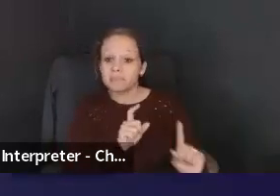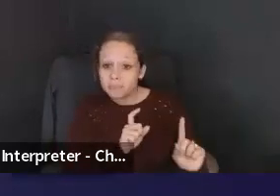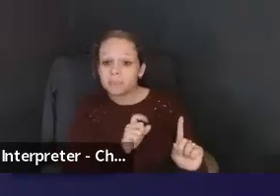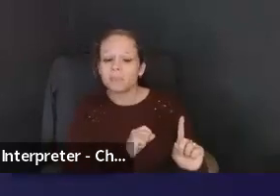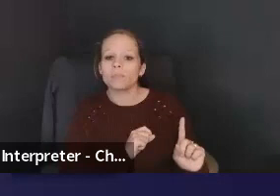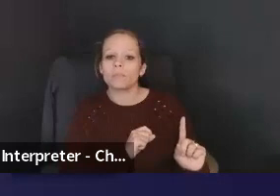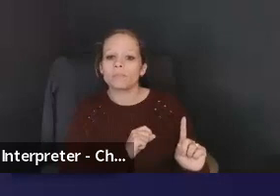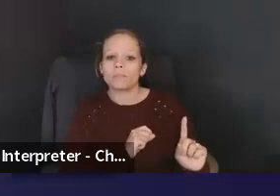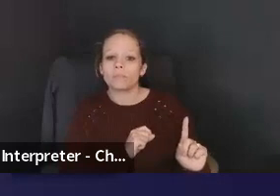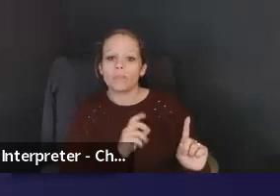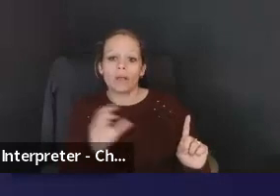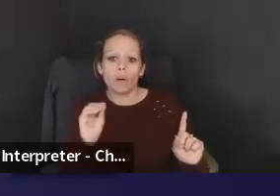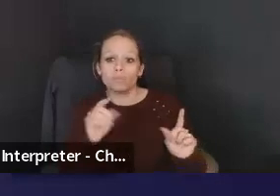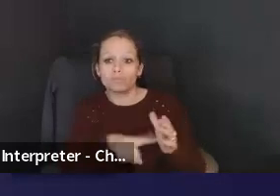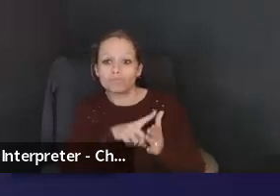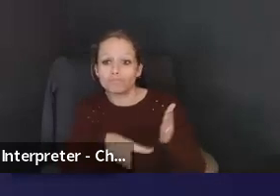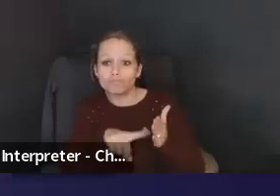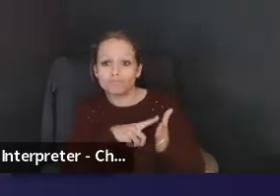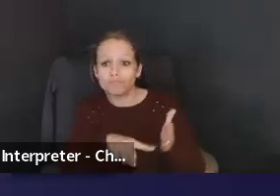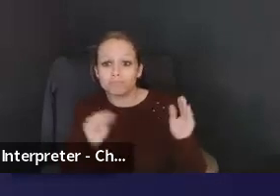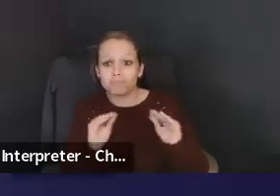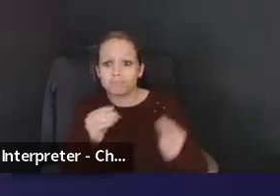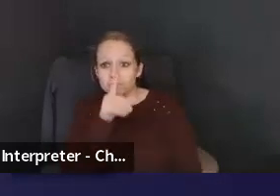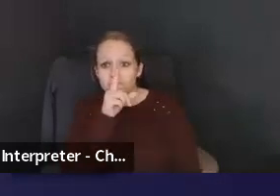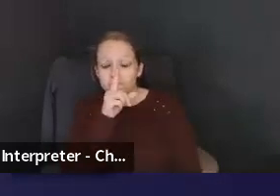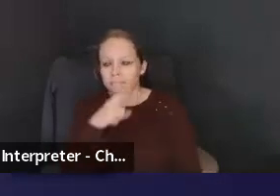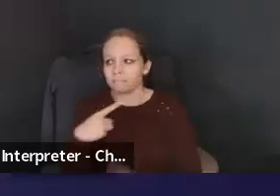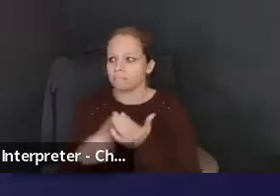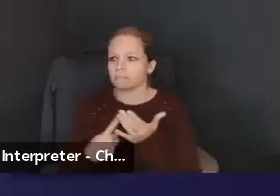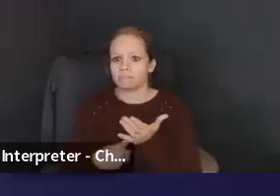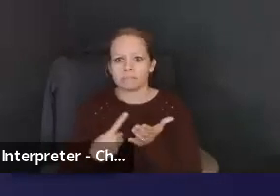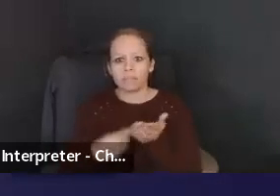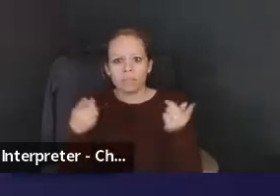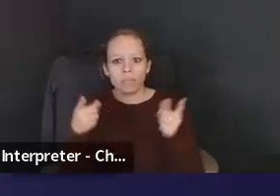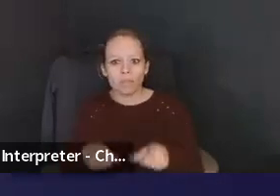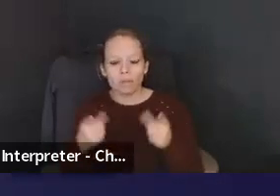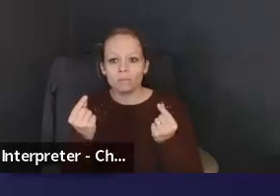you know, there's no criticisms in it, you know. And, sometimes what happens, scores on some of